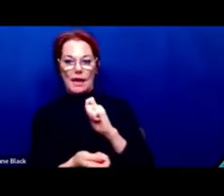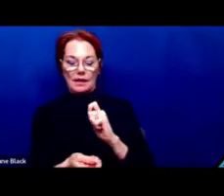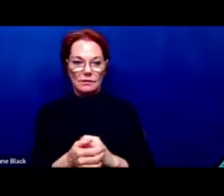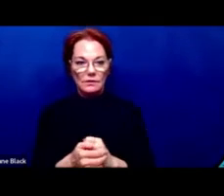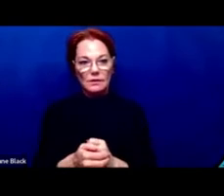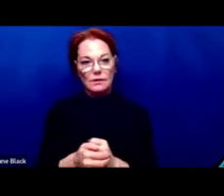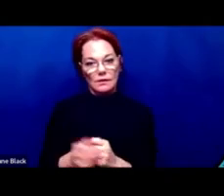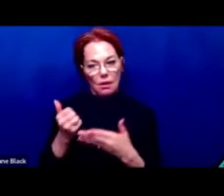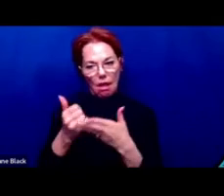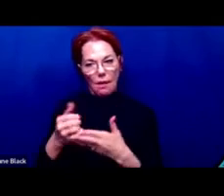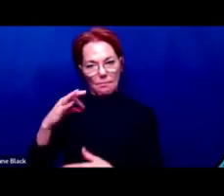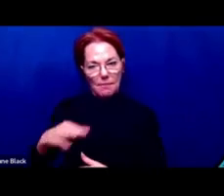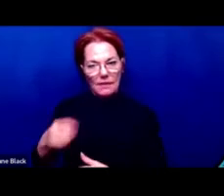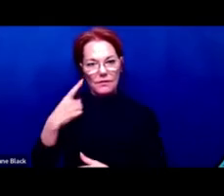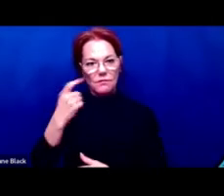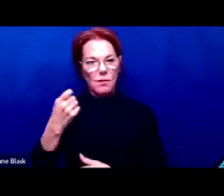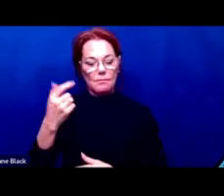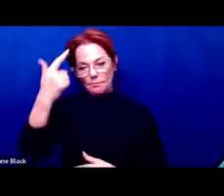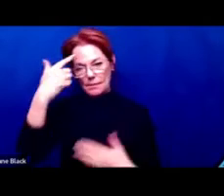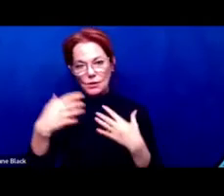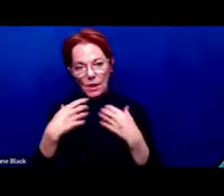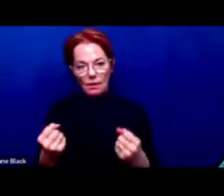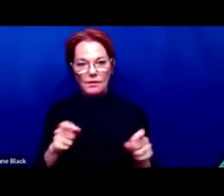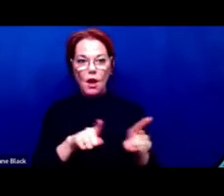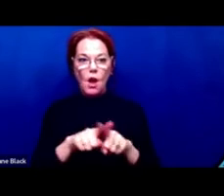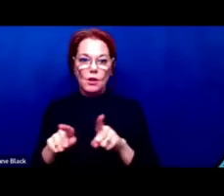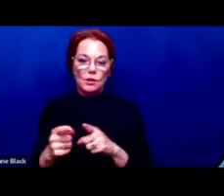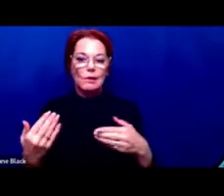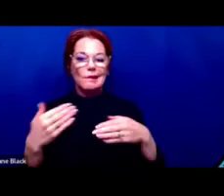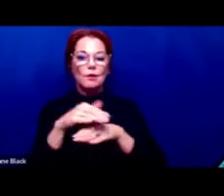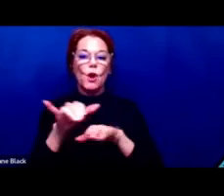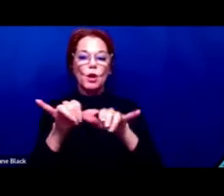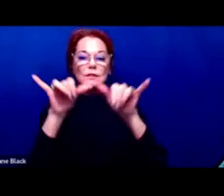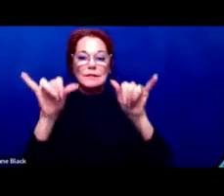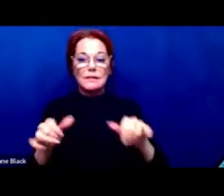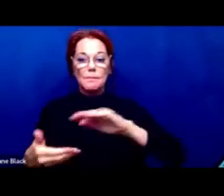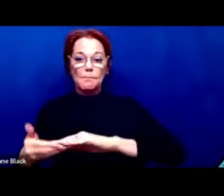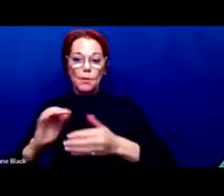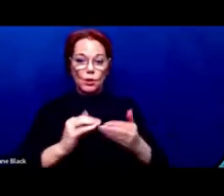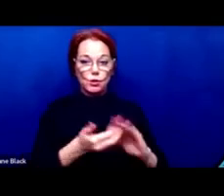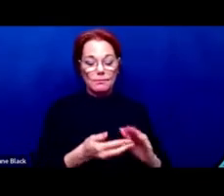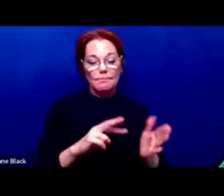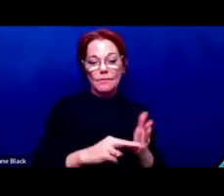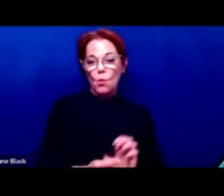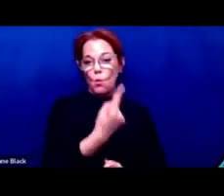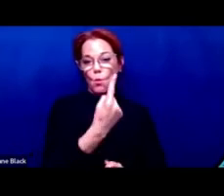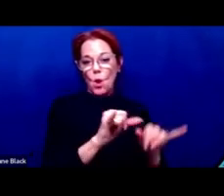But we also know that we've got to improve our process and partnerships, no one system can do and support someone by themselves. And so we've got to